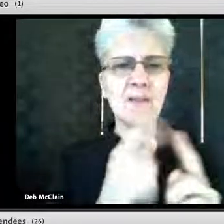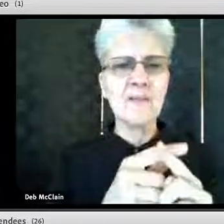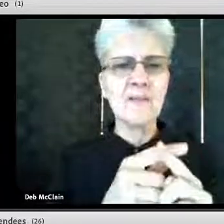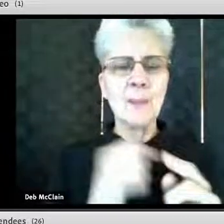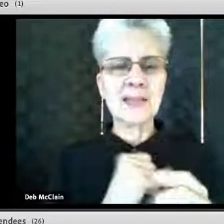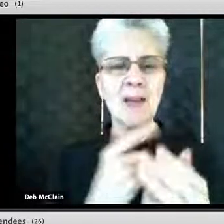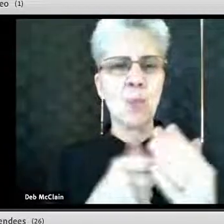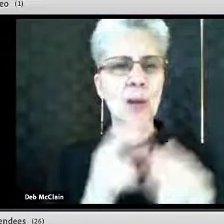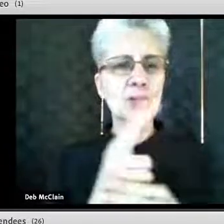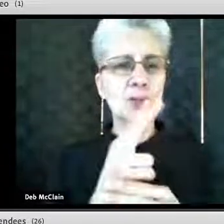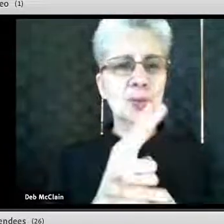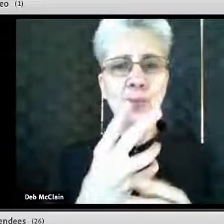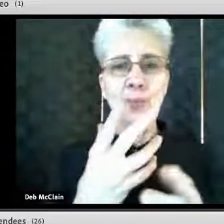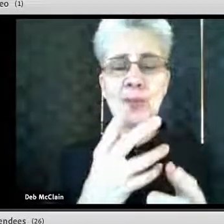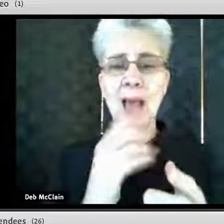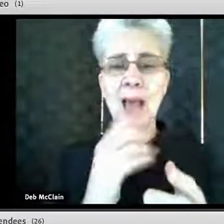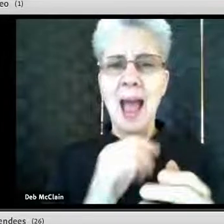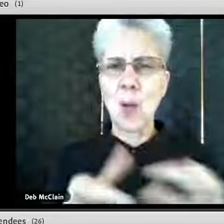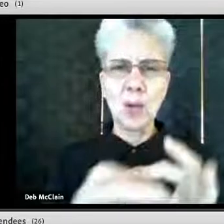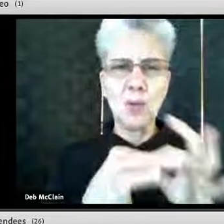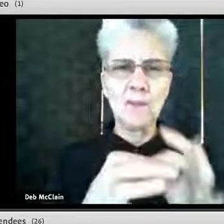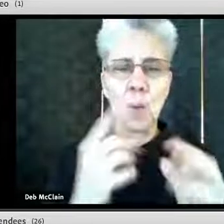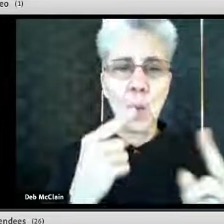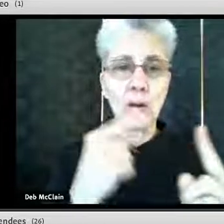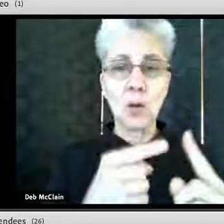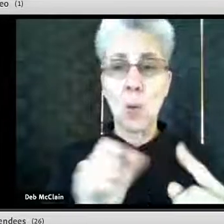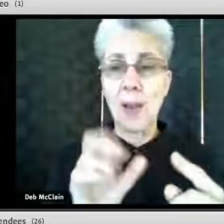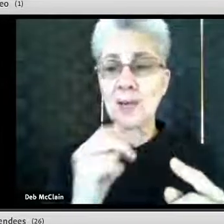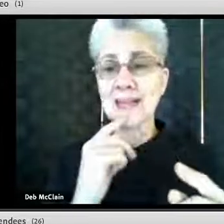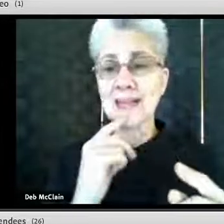How do I unify these in one goal? Aaron is saying that goes for us, too.